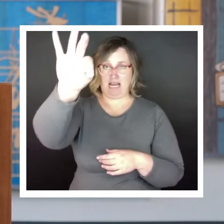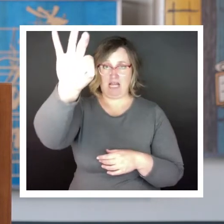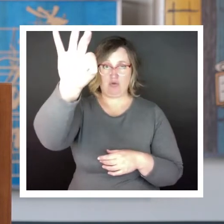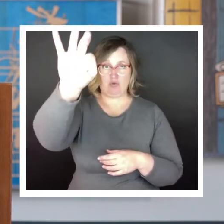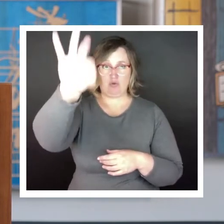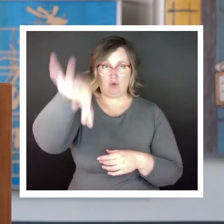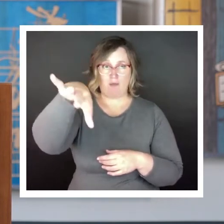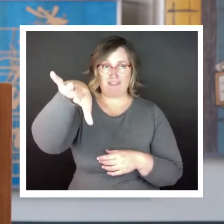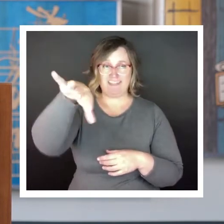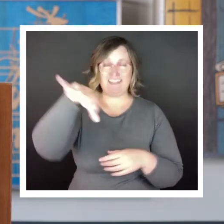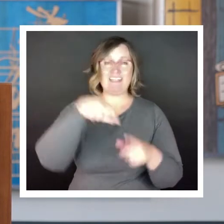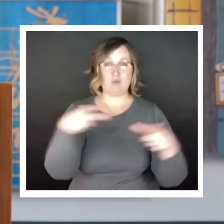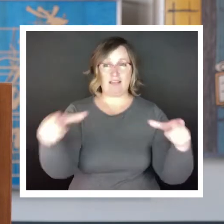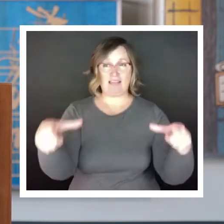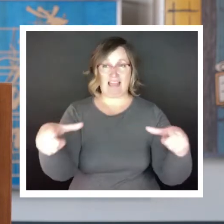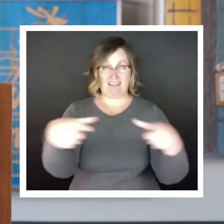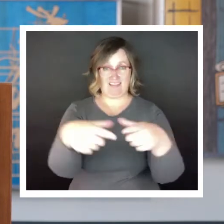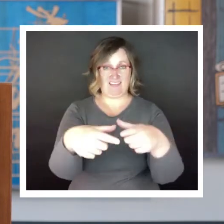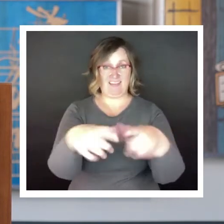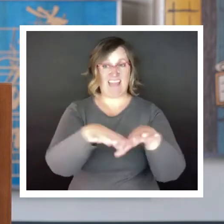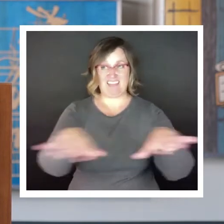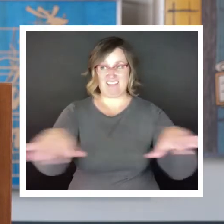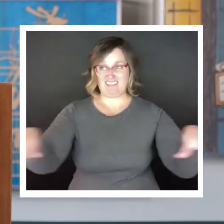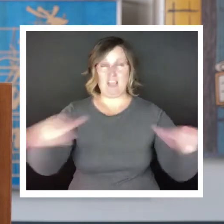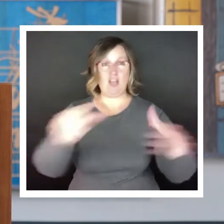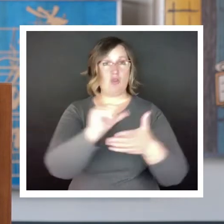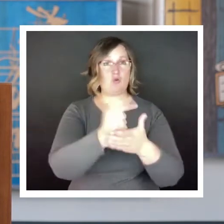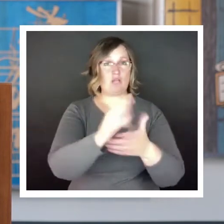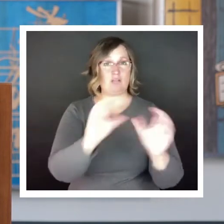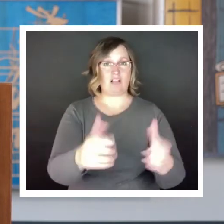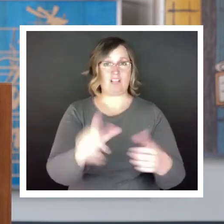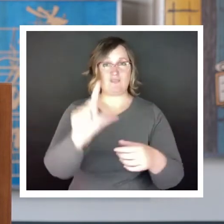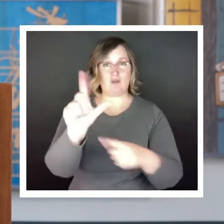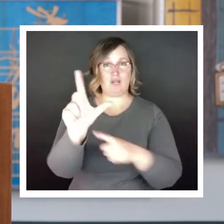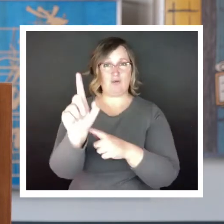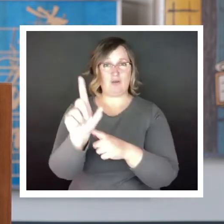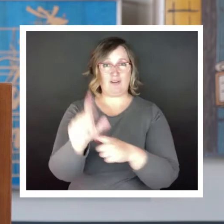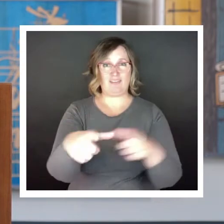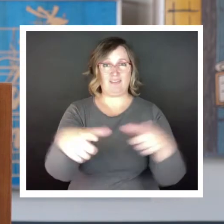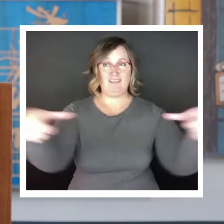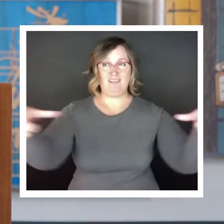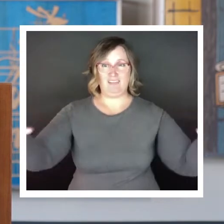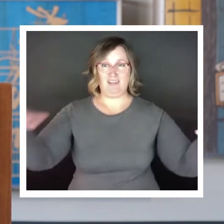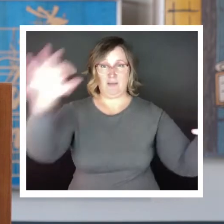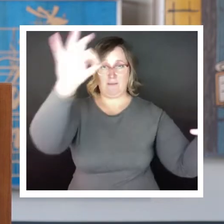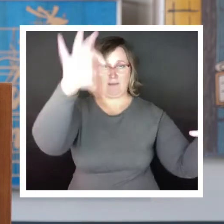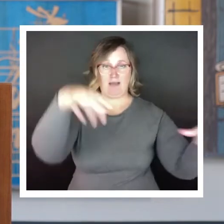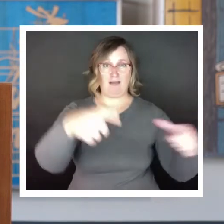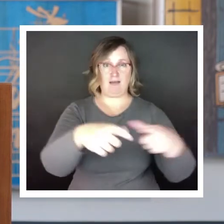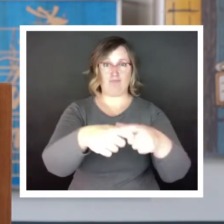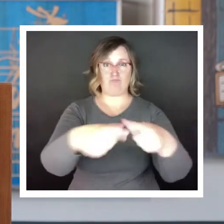that is the graduating class of 2021. But the ripples begin.